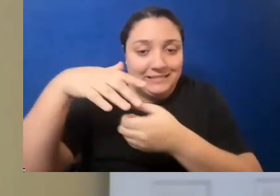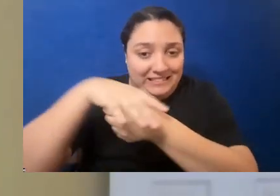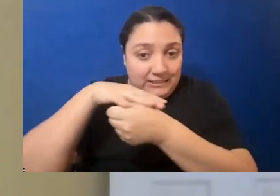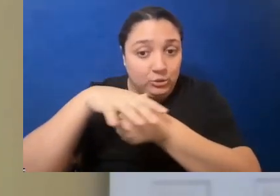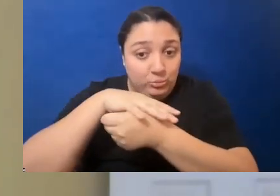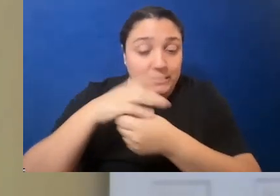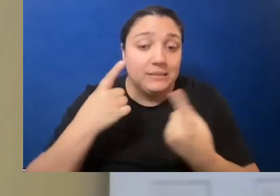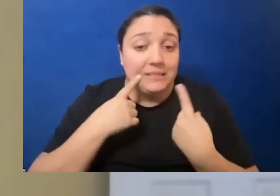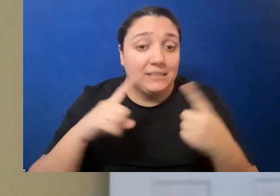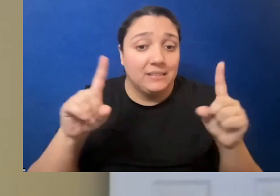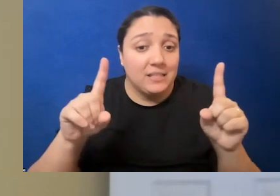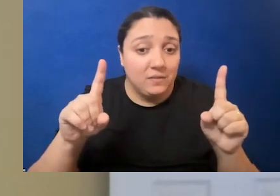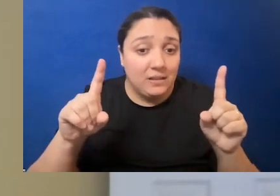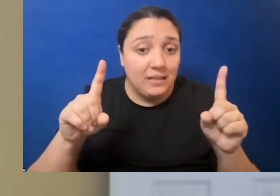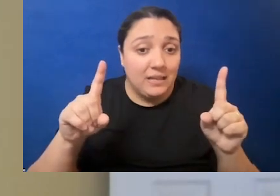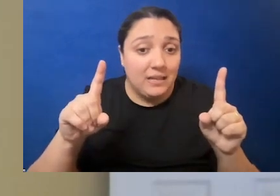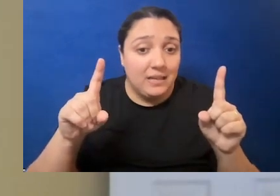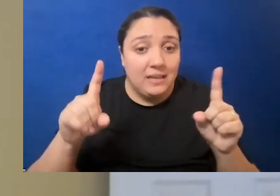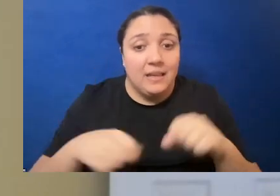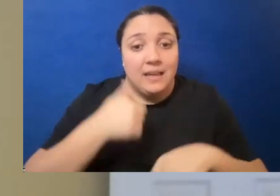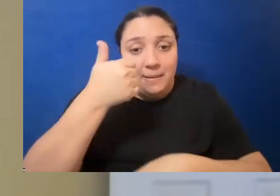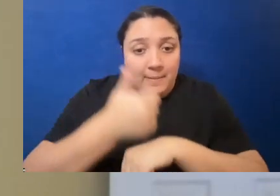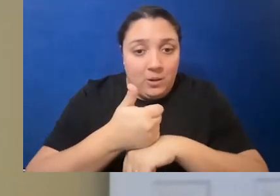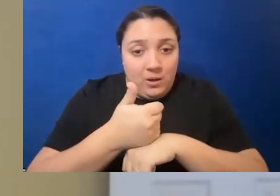WE ARE GOING TO START WITH SHARI TO TALK ABOUT WHAT PRACTICES HER